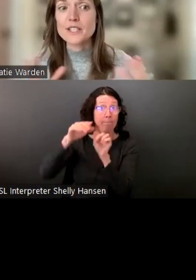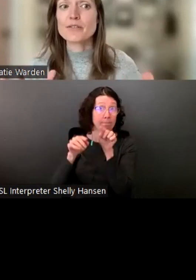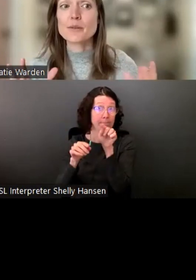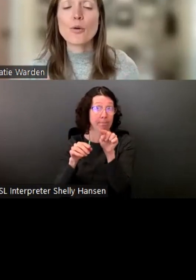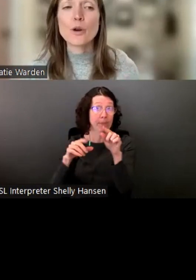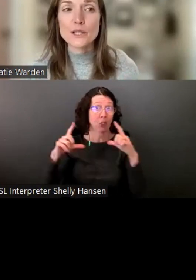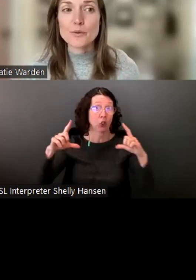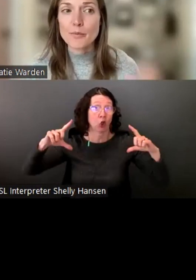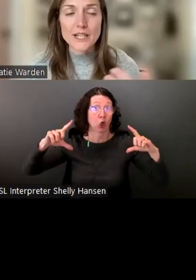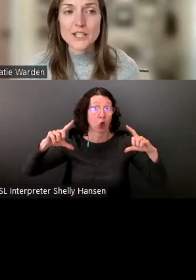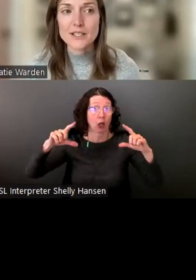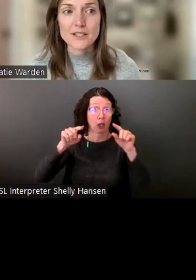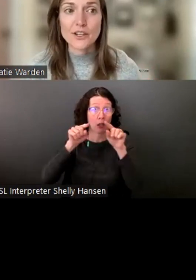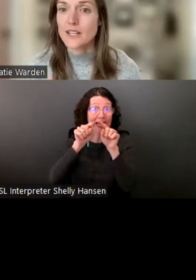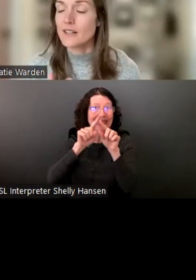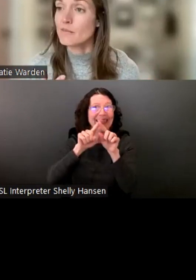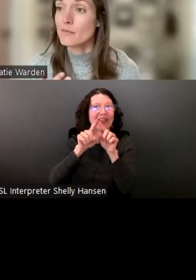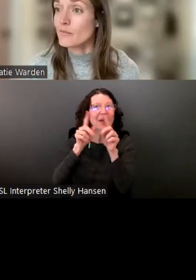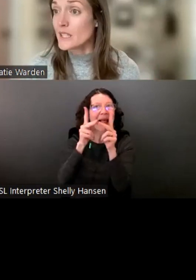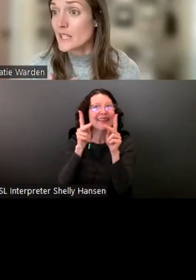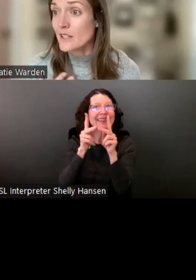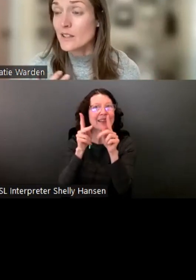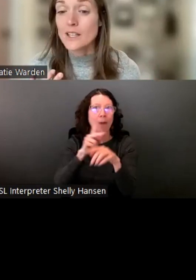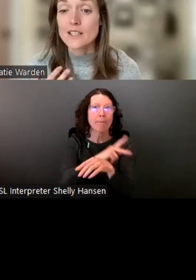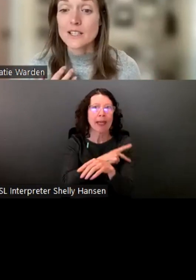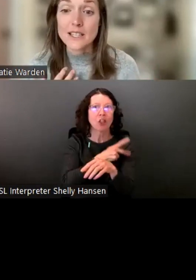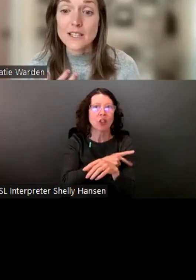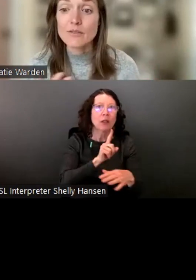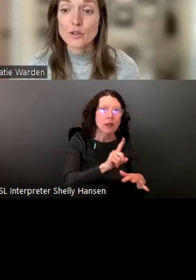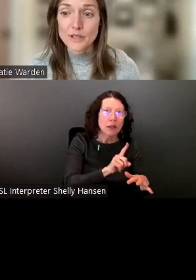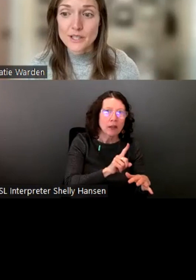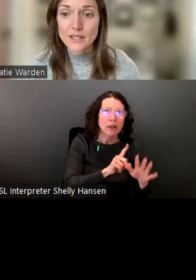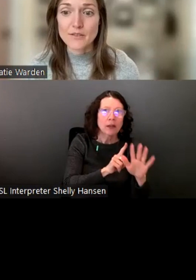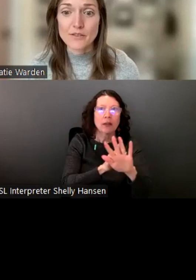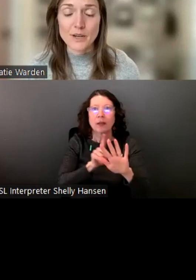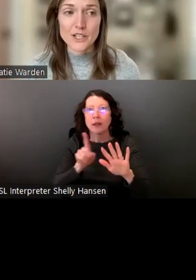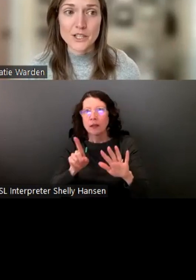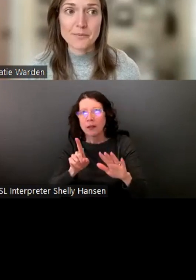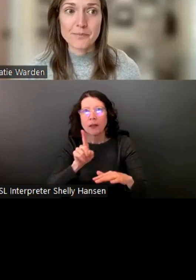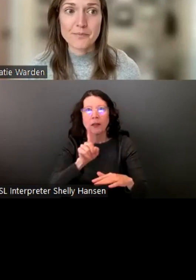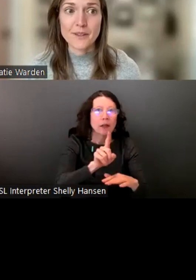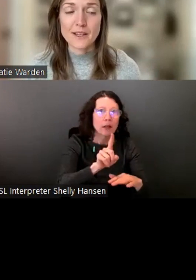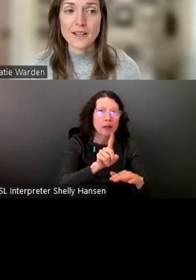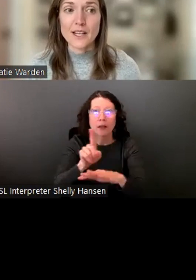different points where patients are gonna need to give or receive information.